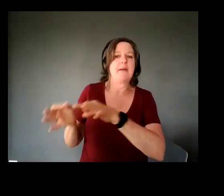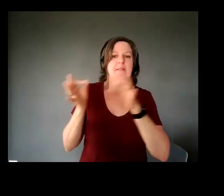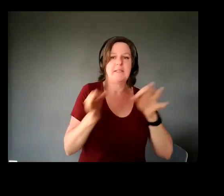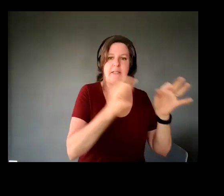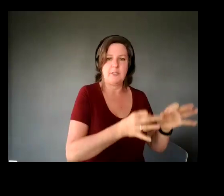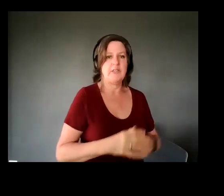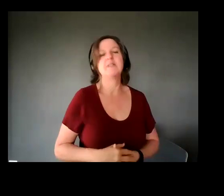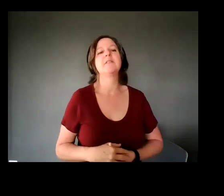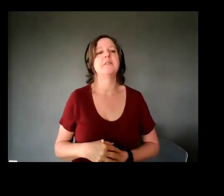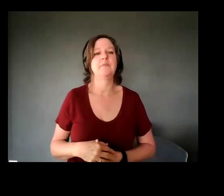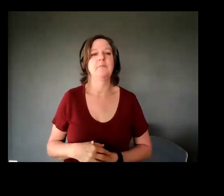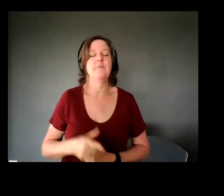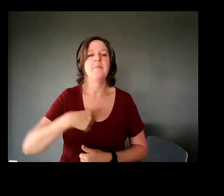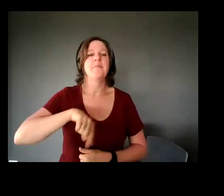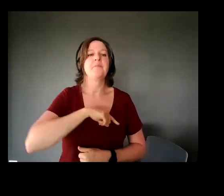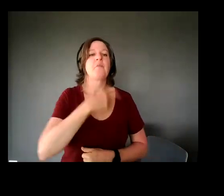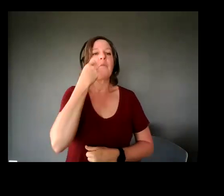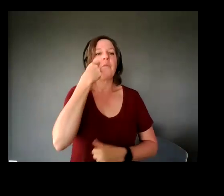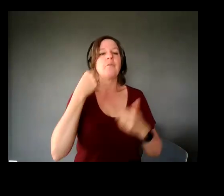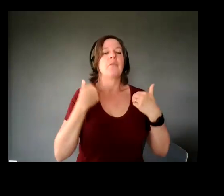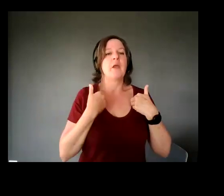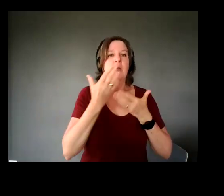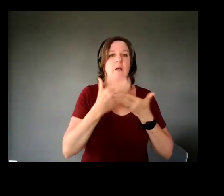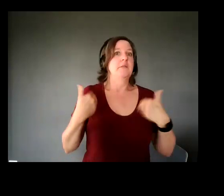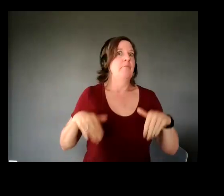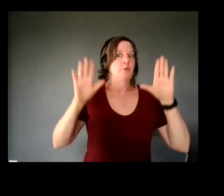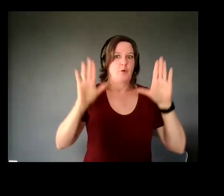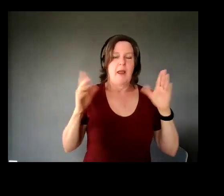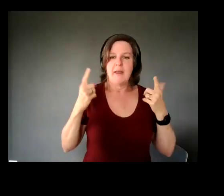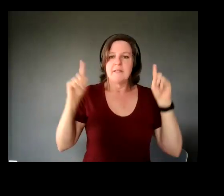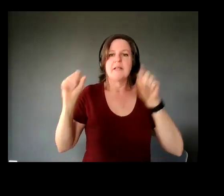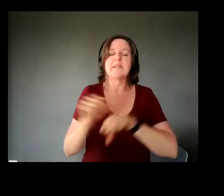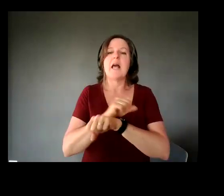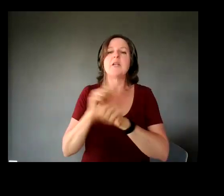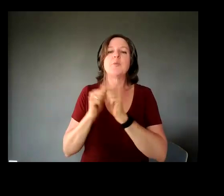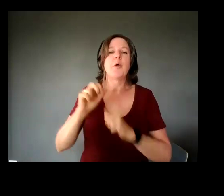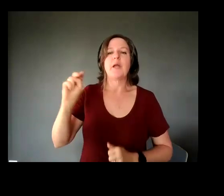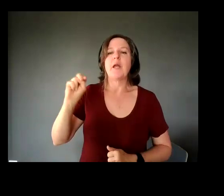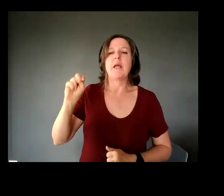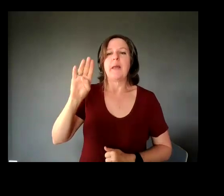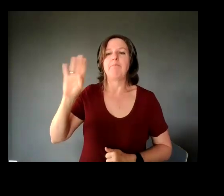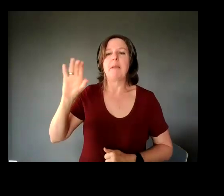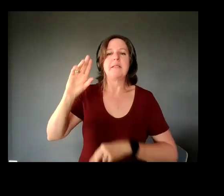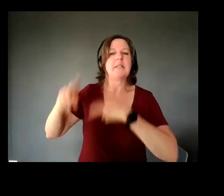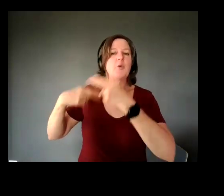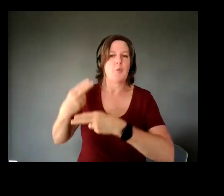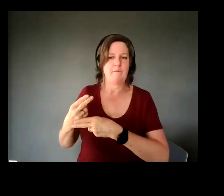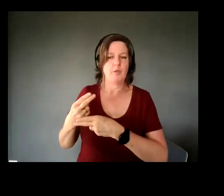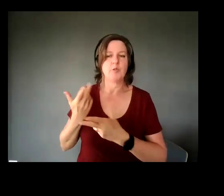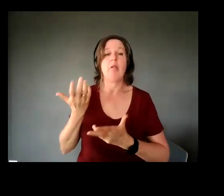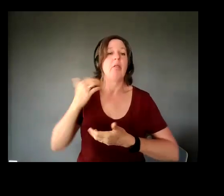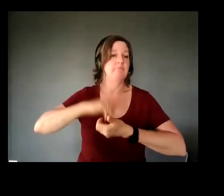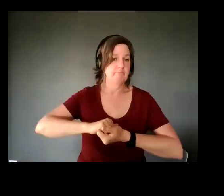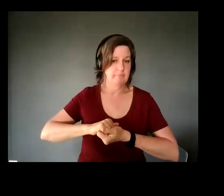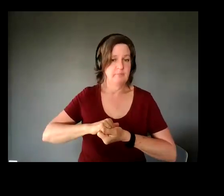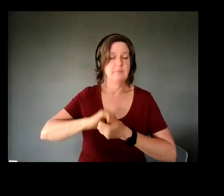We recently had some great success working with NBCUniversal, a partnership way was set out to